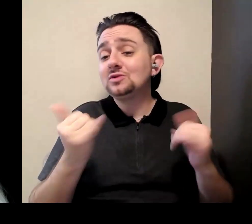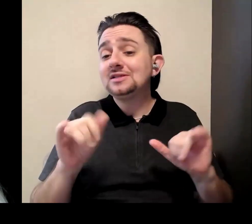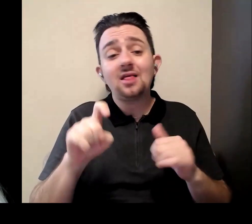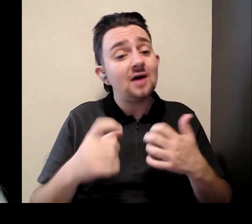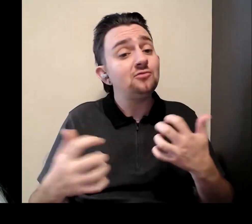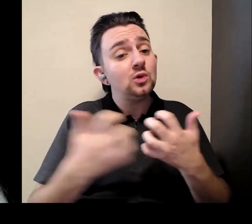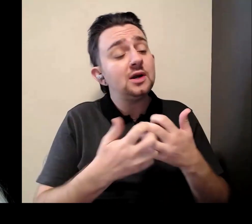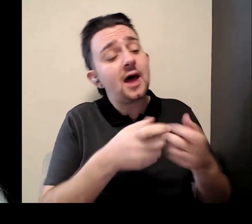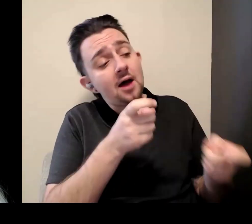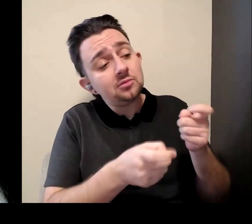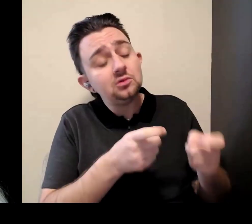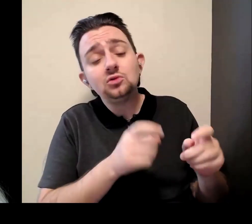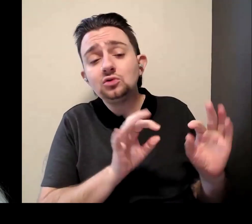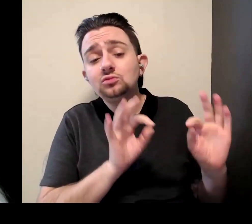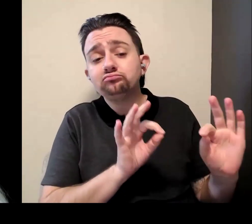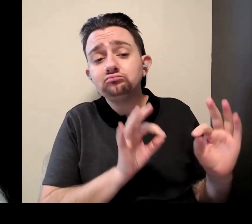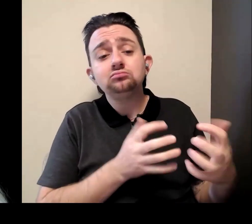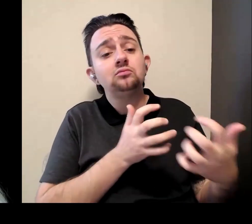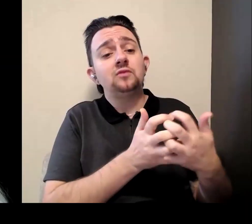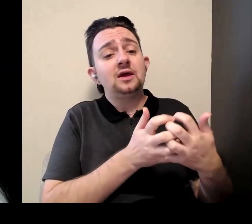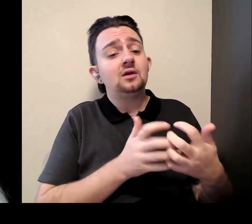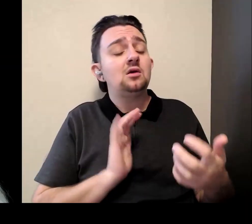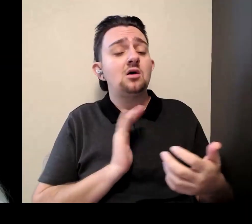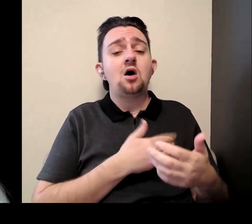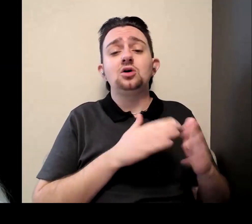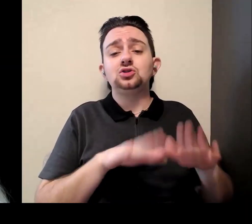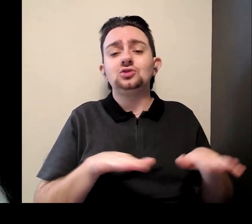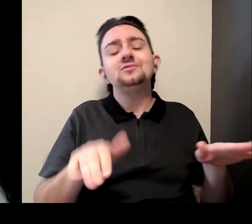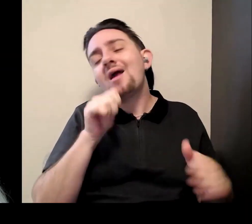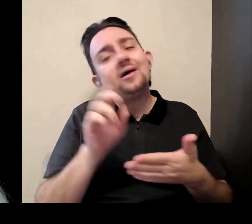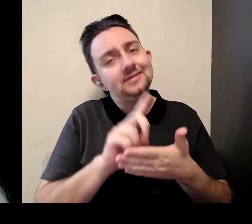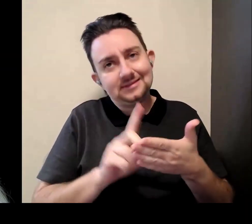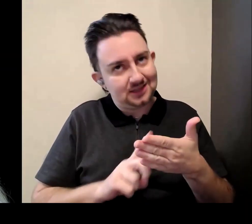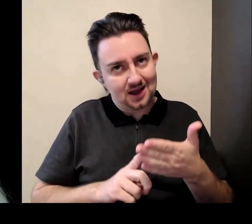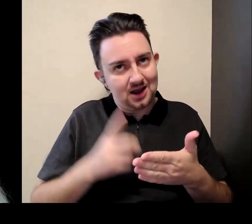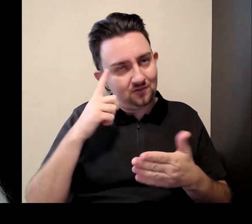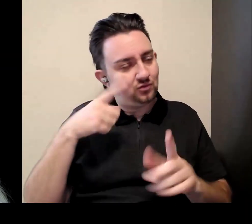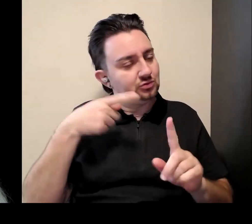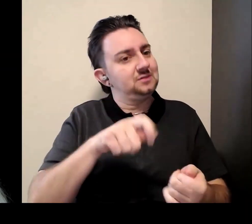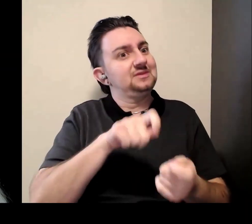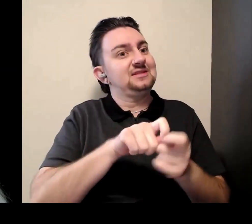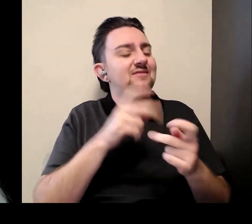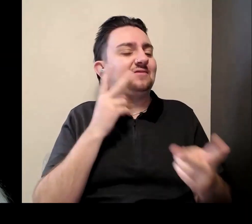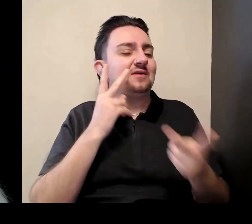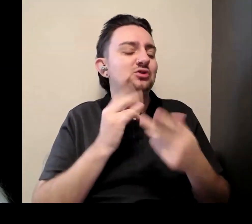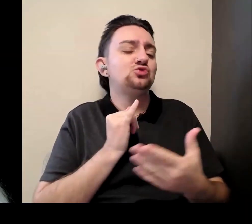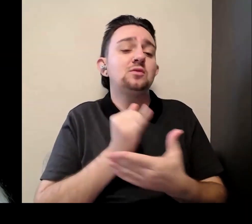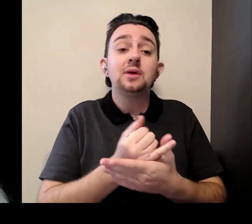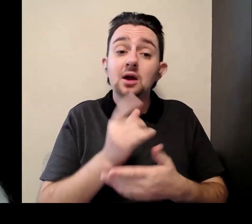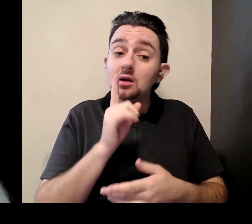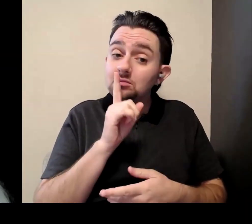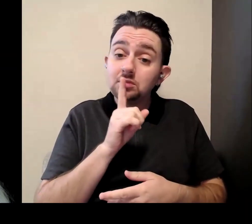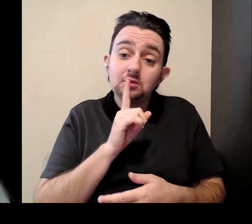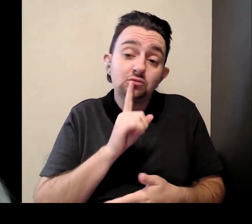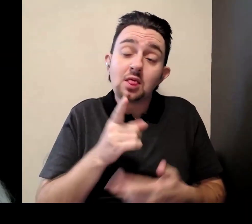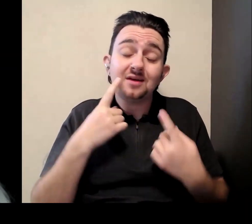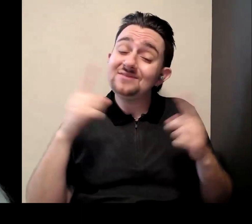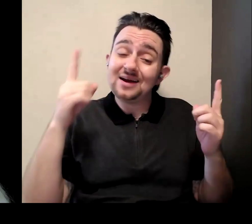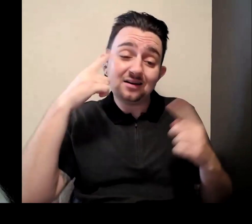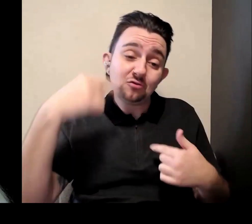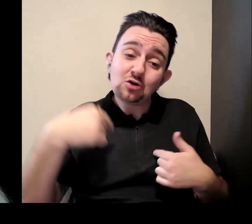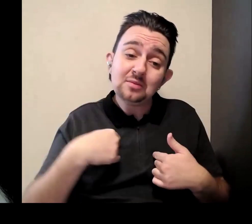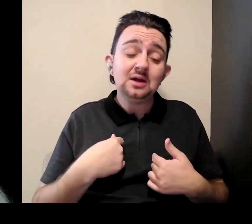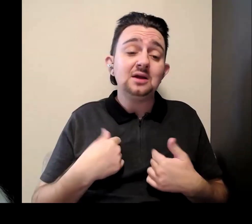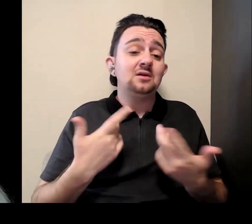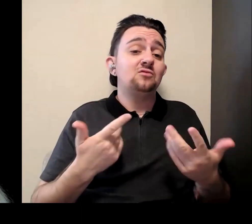None of these are designed for visually impaired, but I've had great luck from primary kids all the way up through high school and the teachers want to know it and they want to learn it from me.